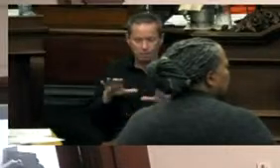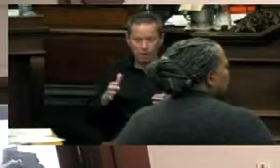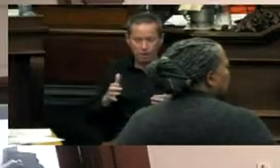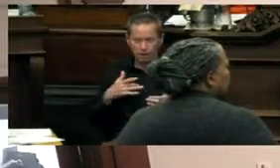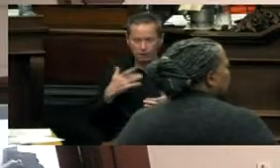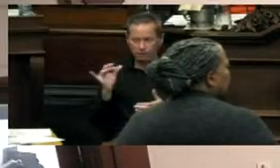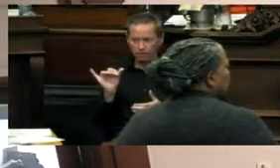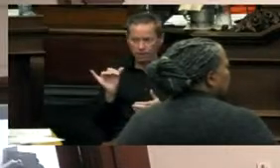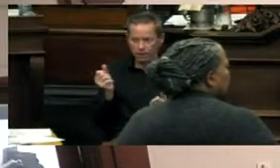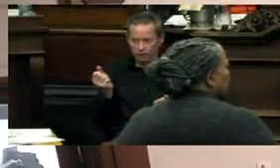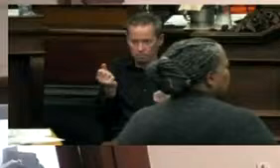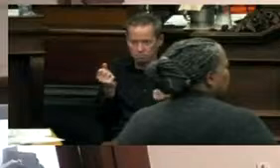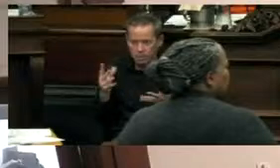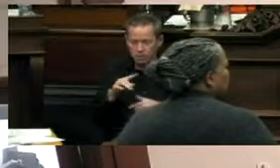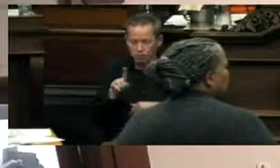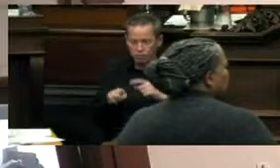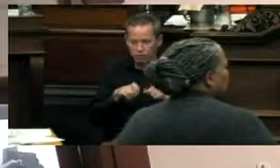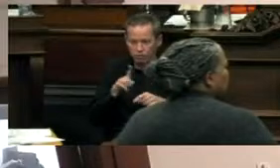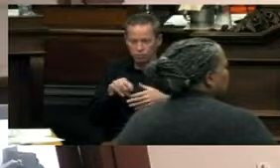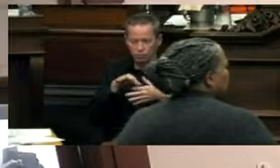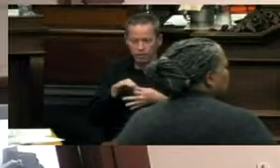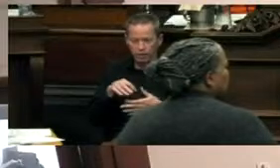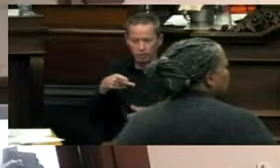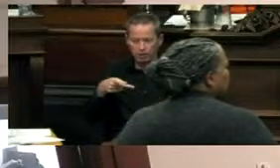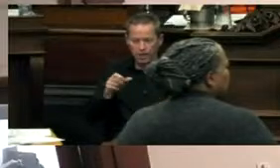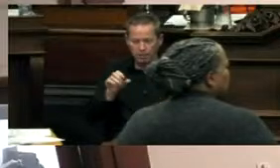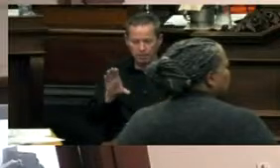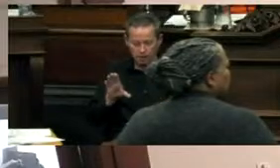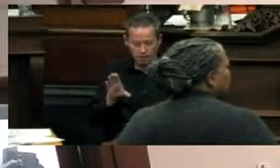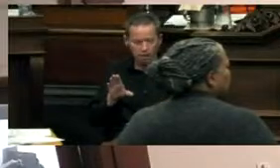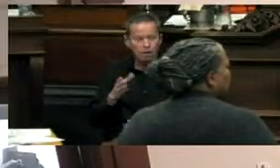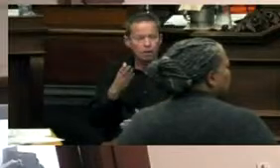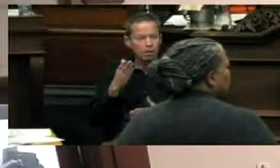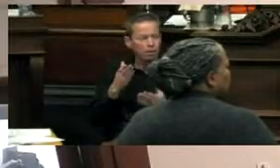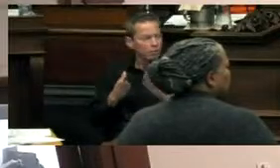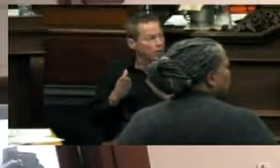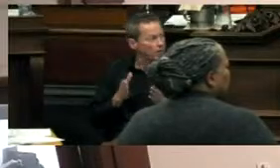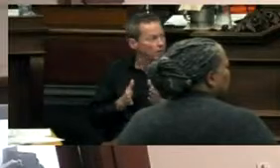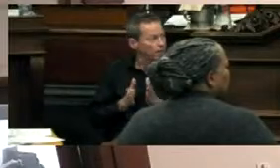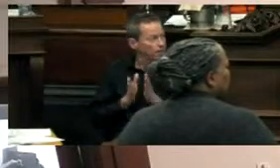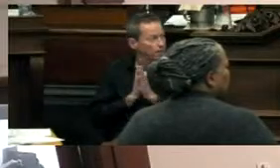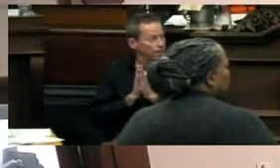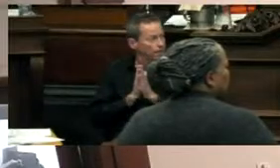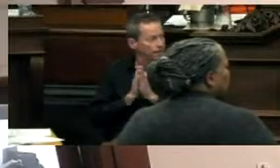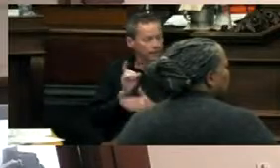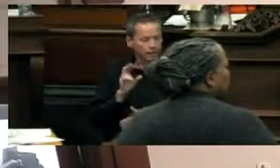would just say for I think it is very fair for the newest member of this body to feel like